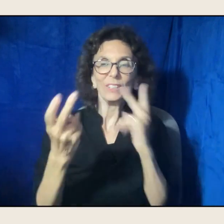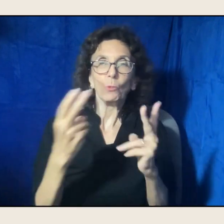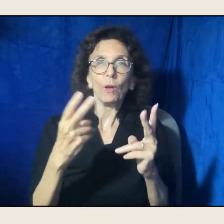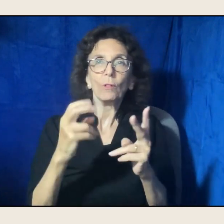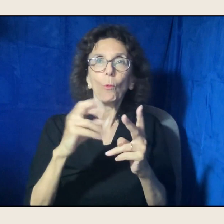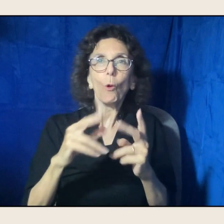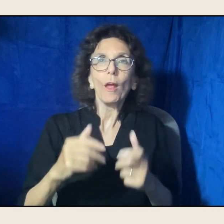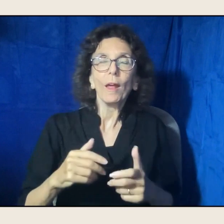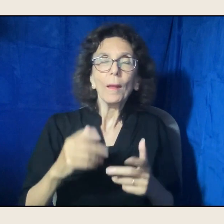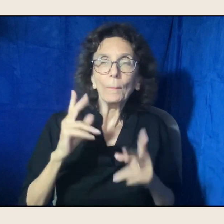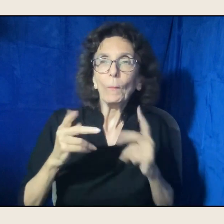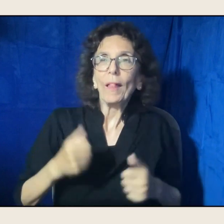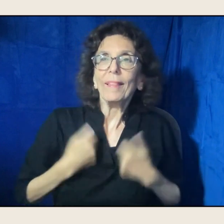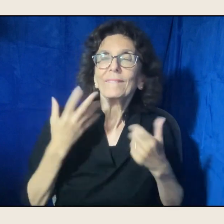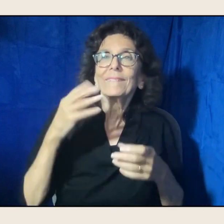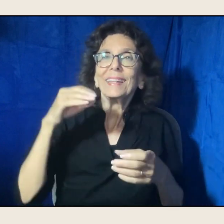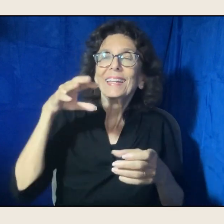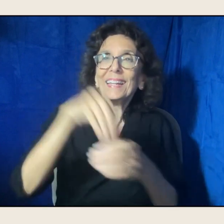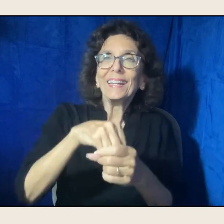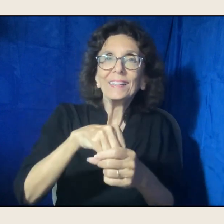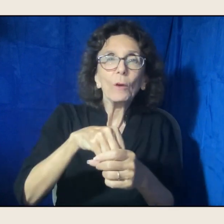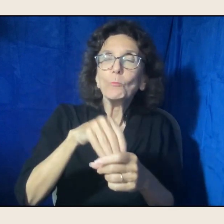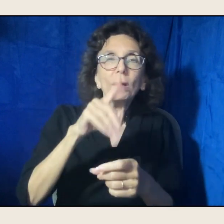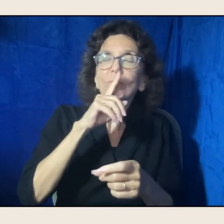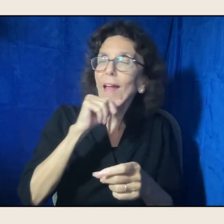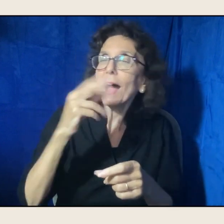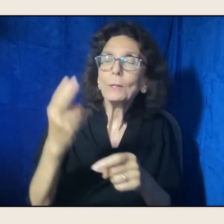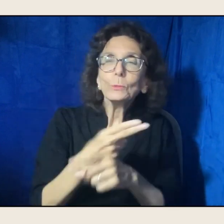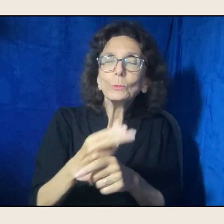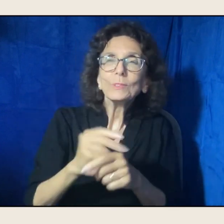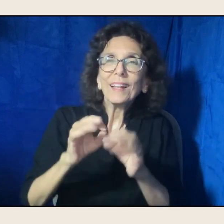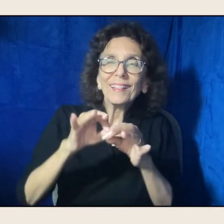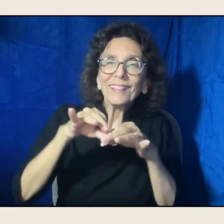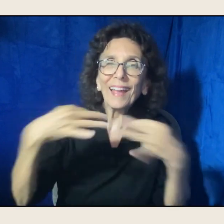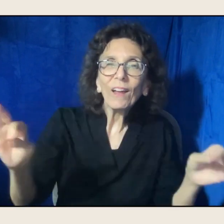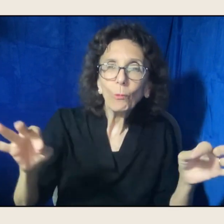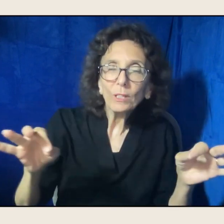as a driving part of them, either in your own practice